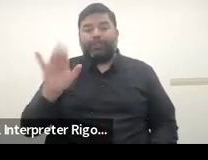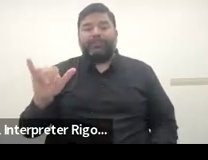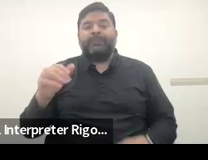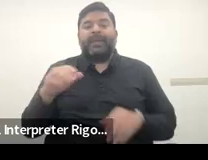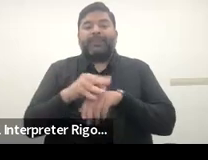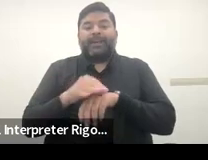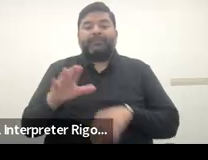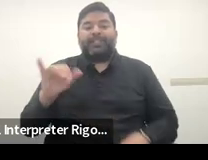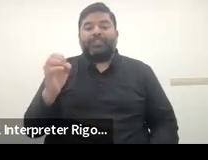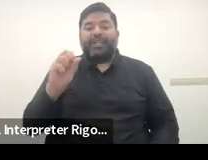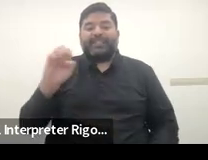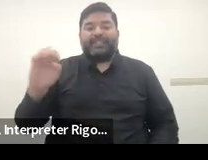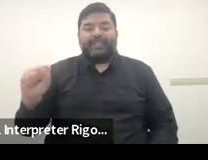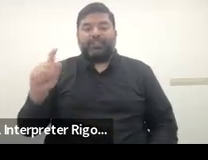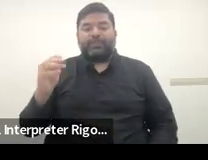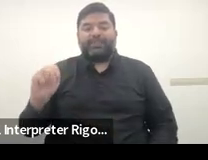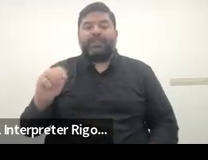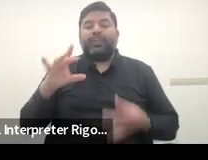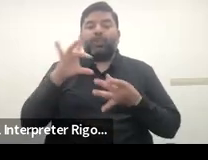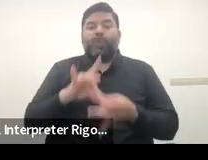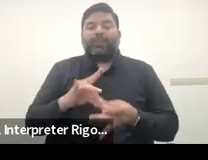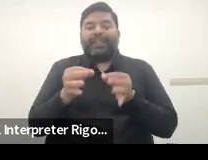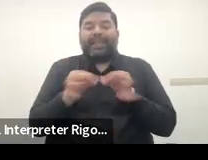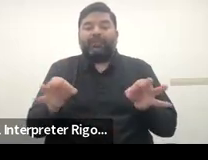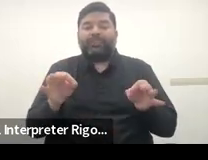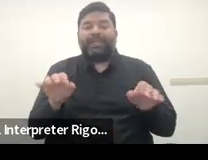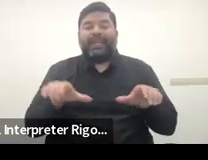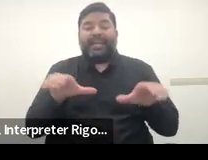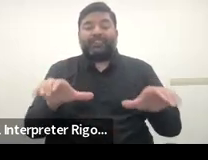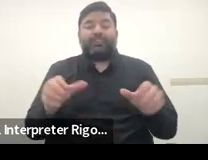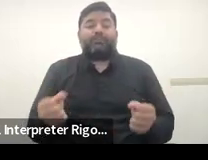the Grounding Language in Actions, Multimodal Observations and Robotics lab or GLAMOR, one